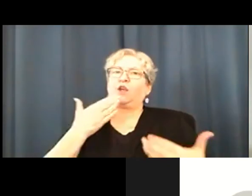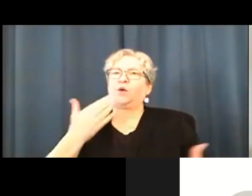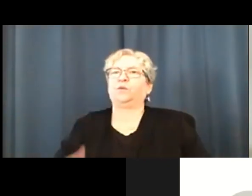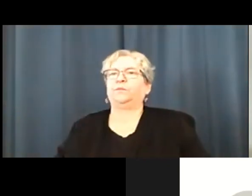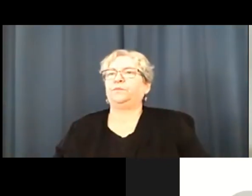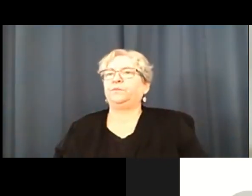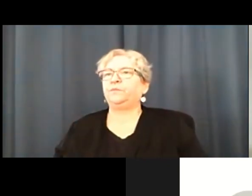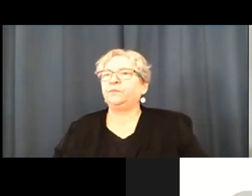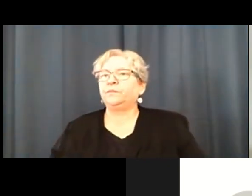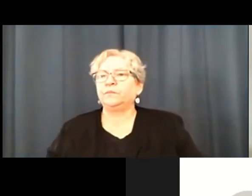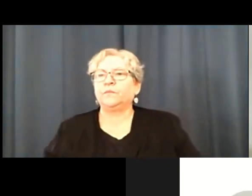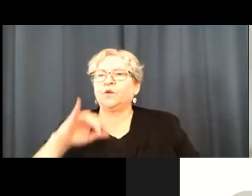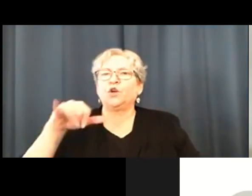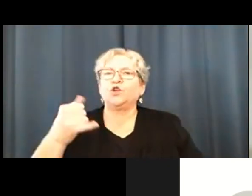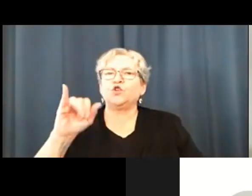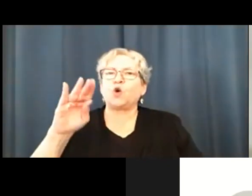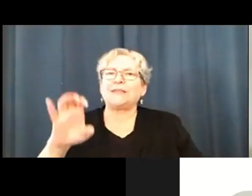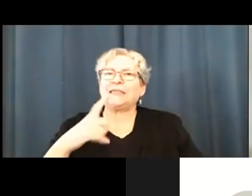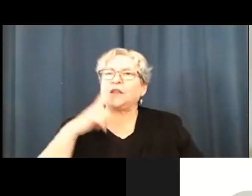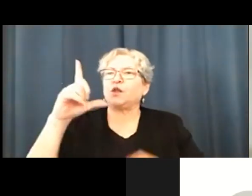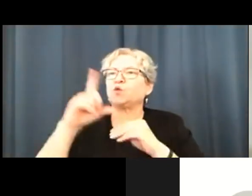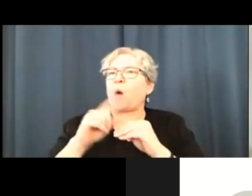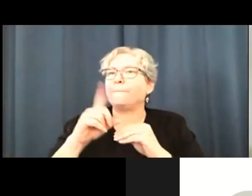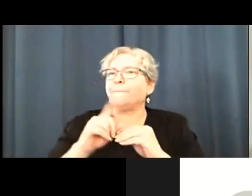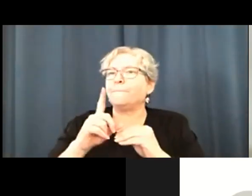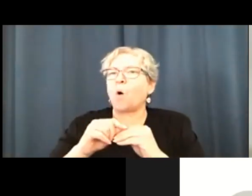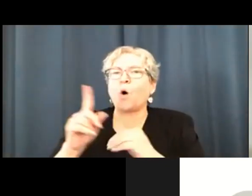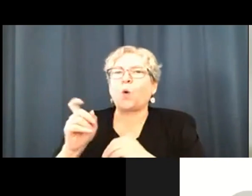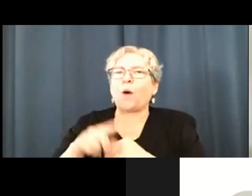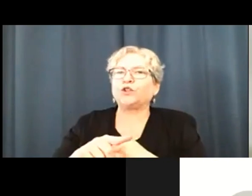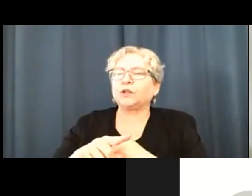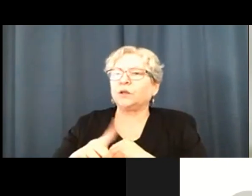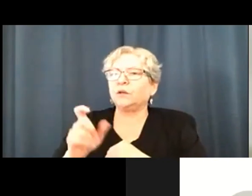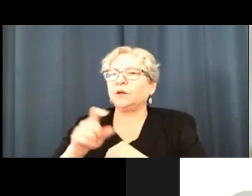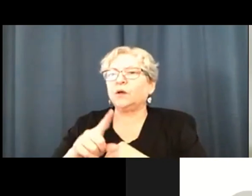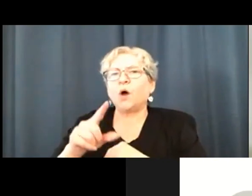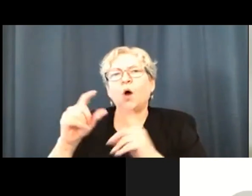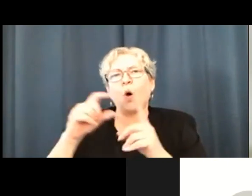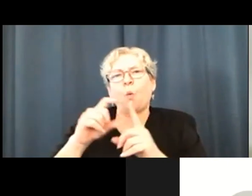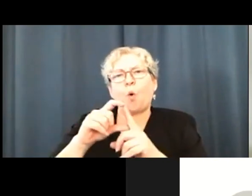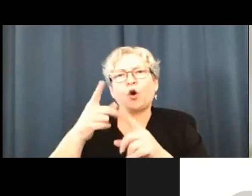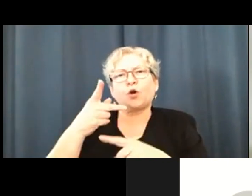There's another question. And I don't think we got to it, "Is WordPress a better website platform